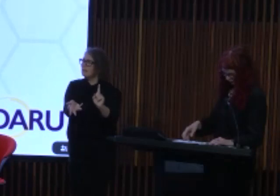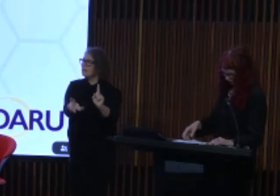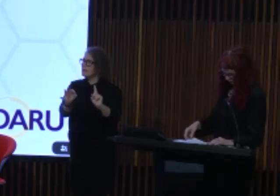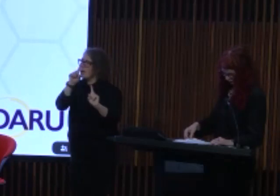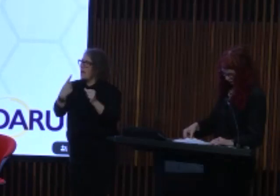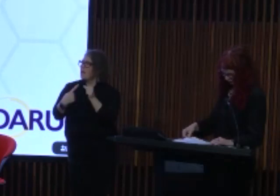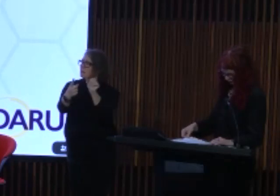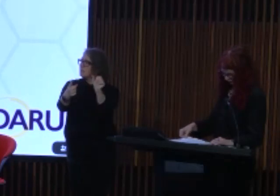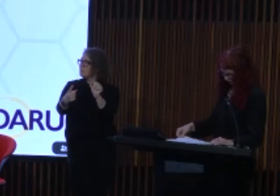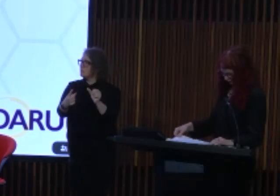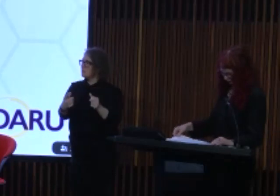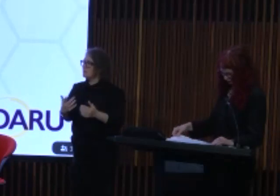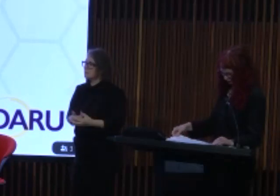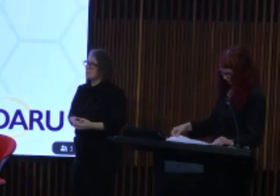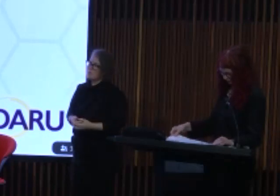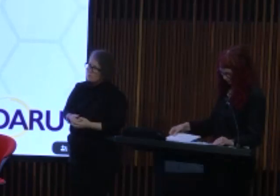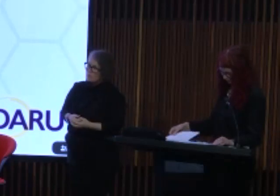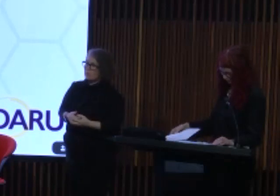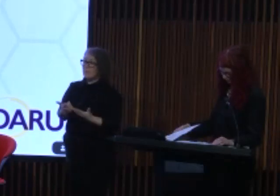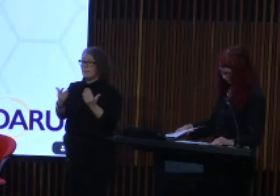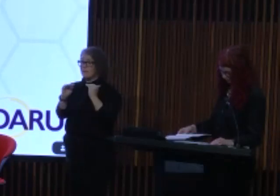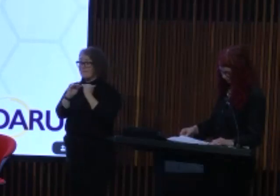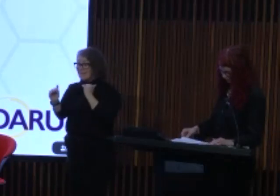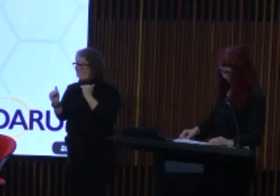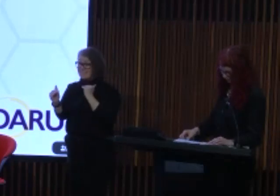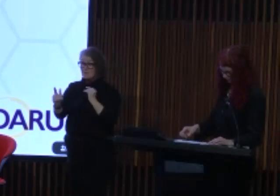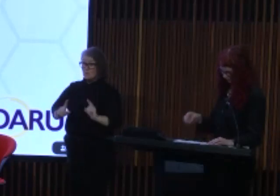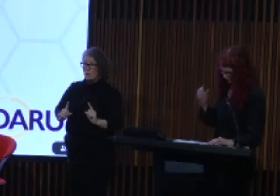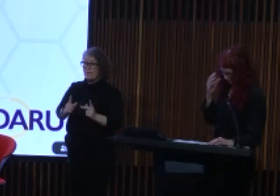voice and to fairness even from them, because even if their lawyer speaks for them